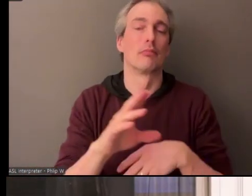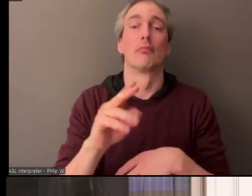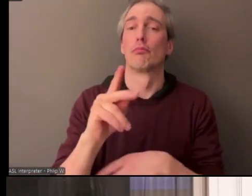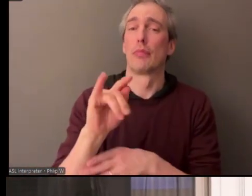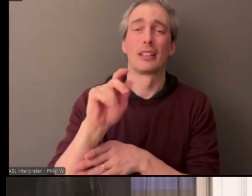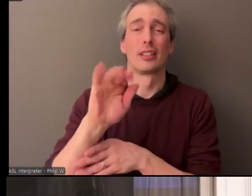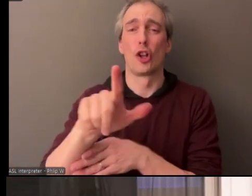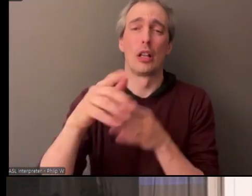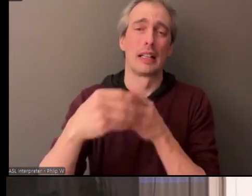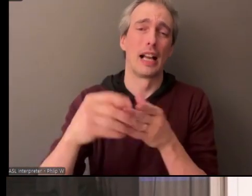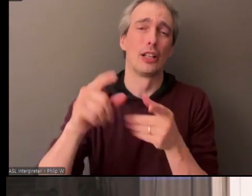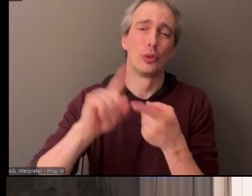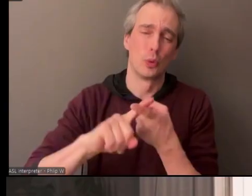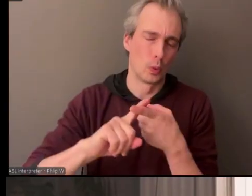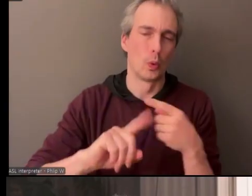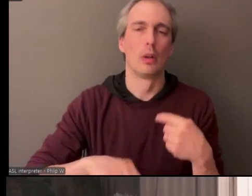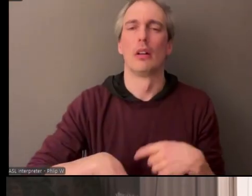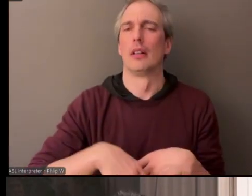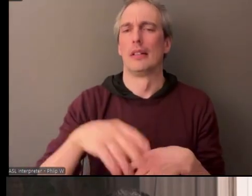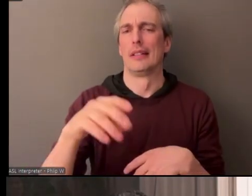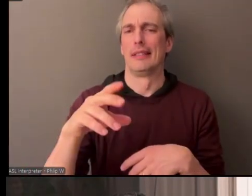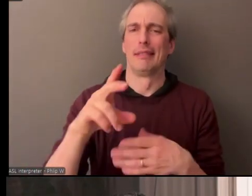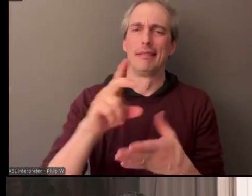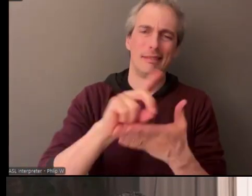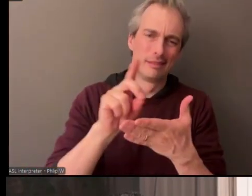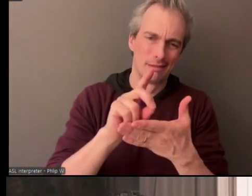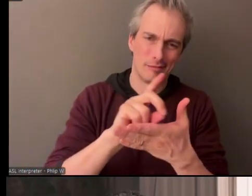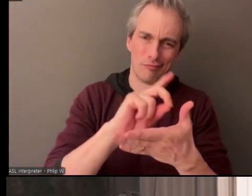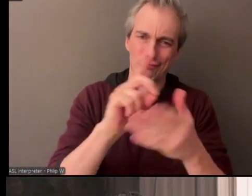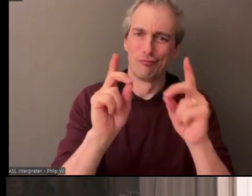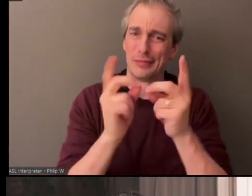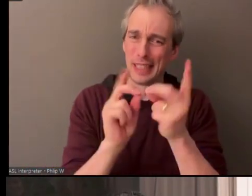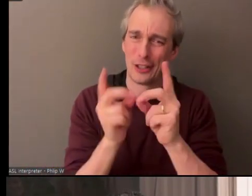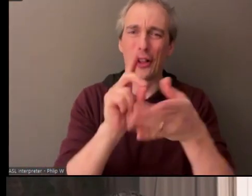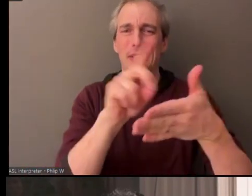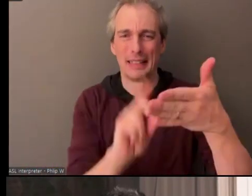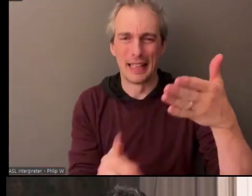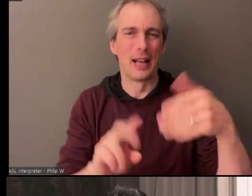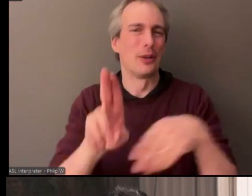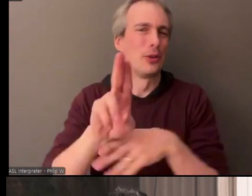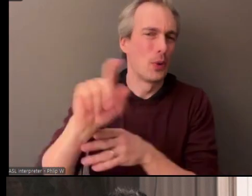So go pick that up on Amazon or on Pact.com, our fantastic publisher.